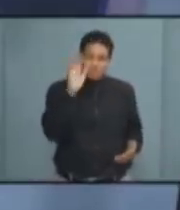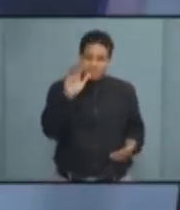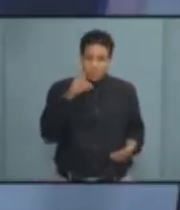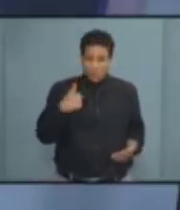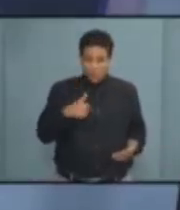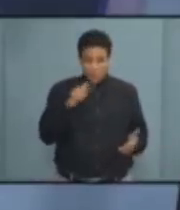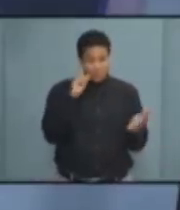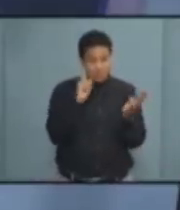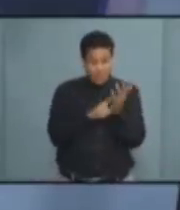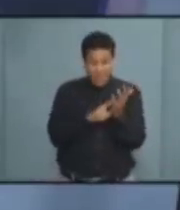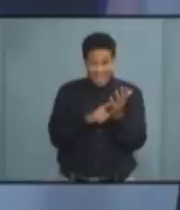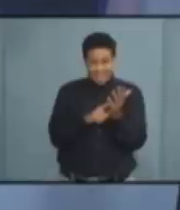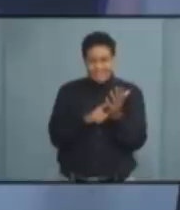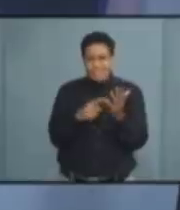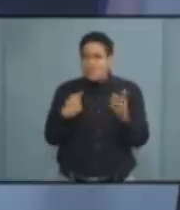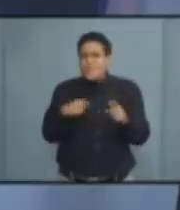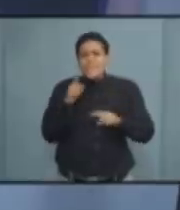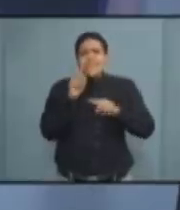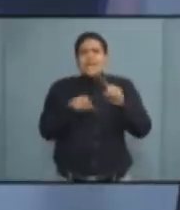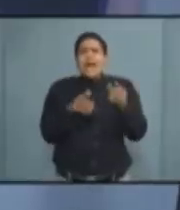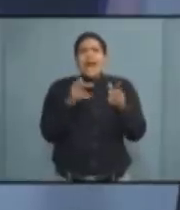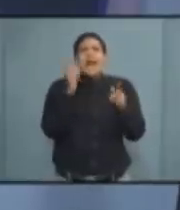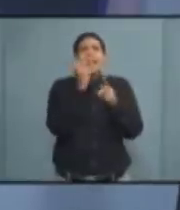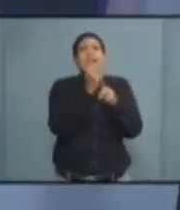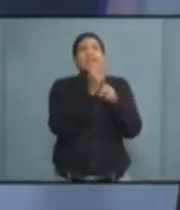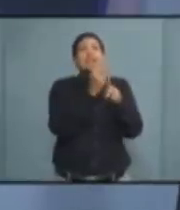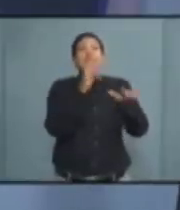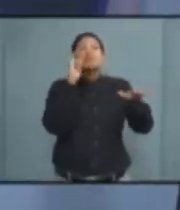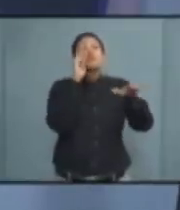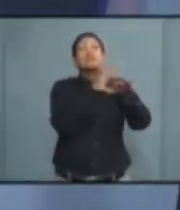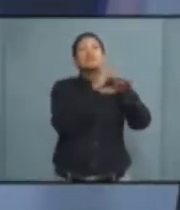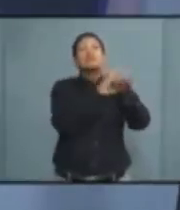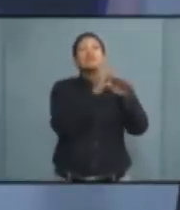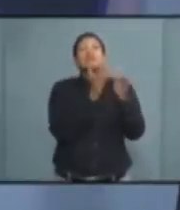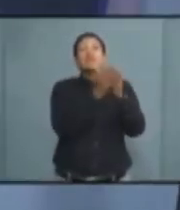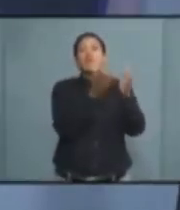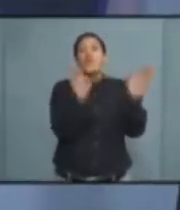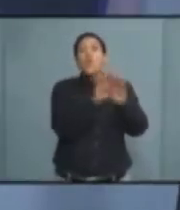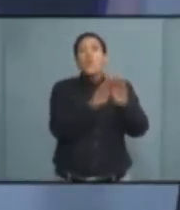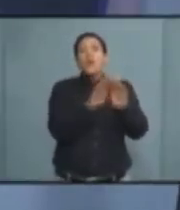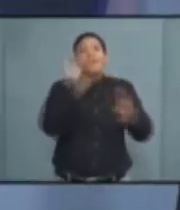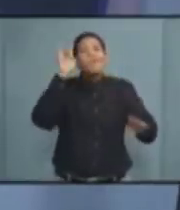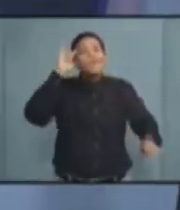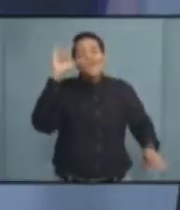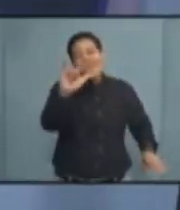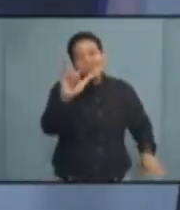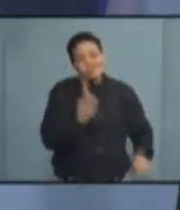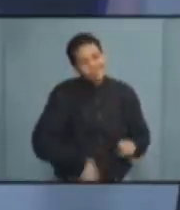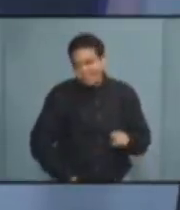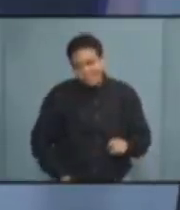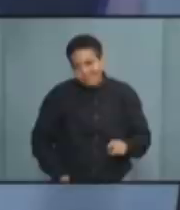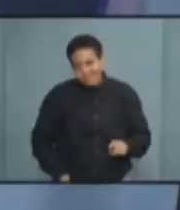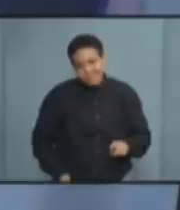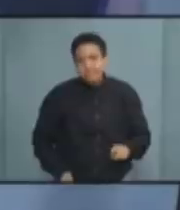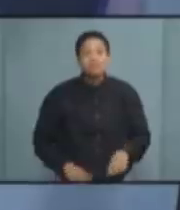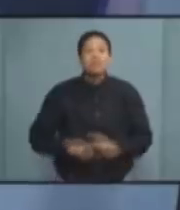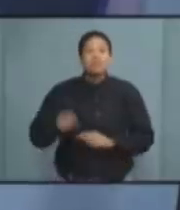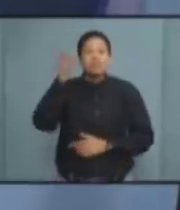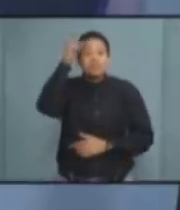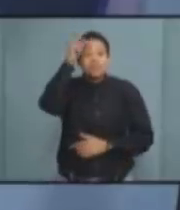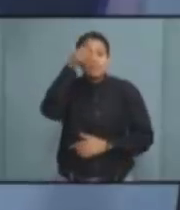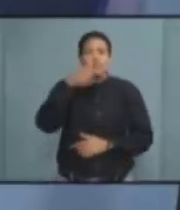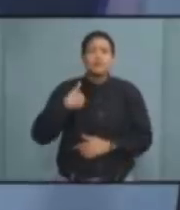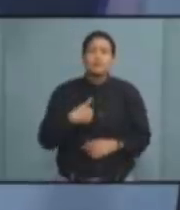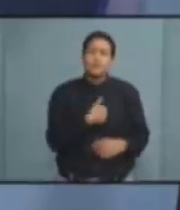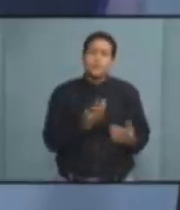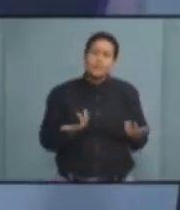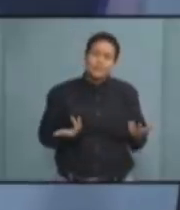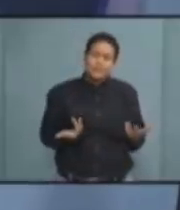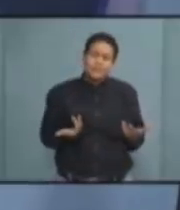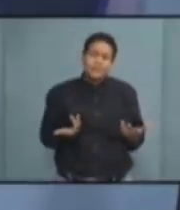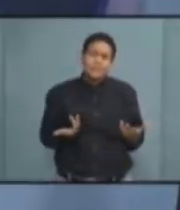cannot keep our borders closed indefinitely however we cannot put our